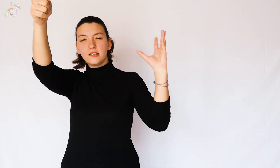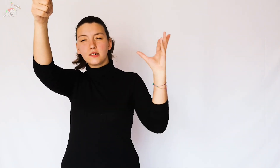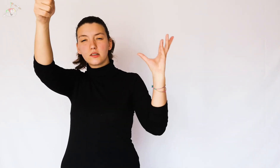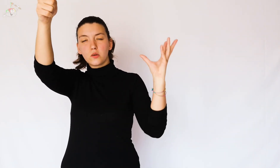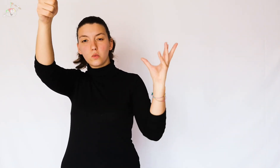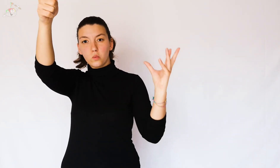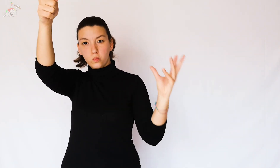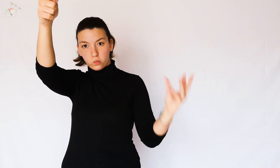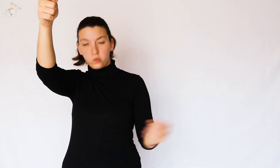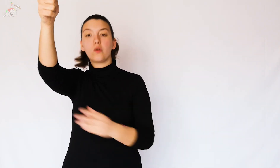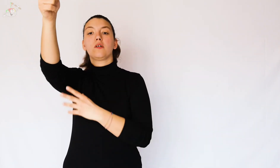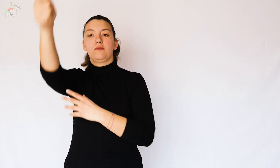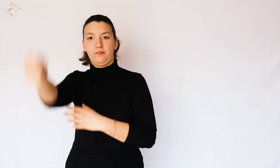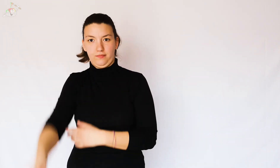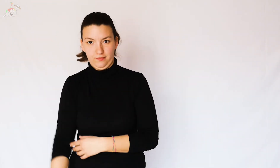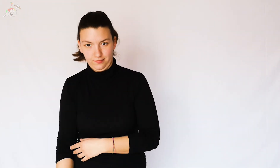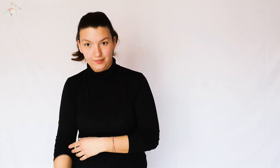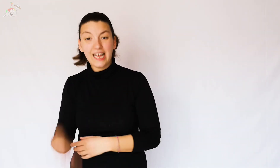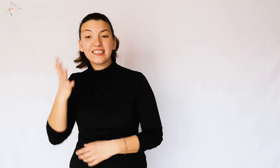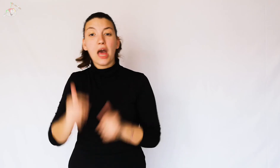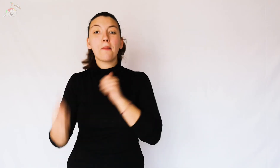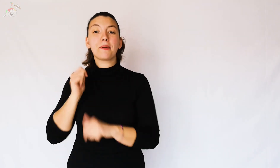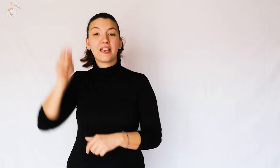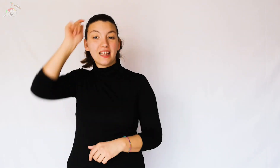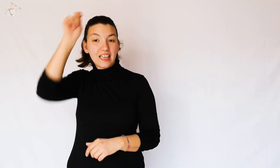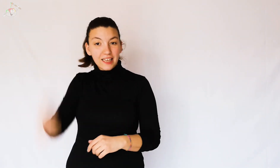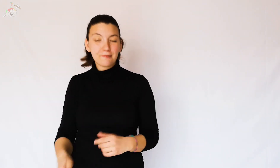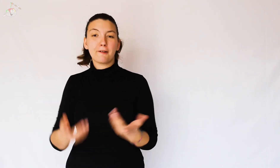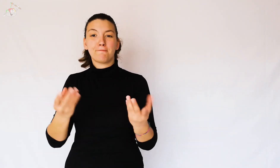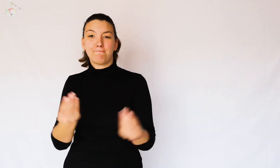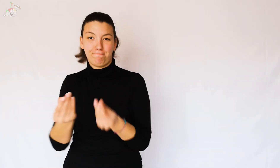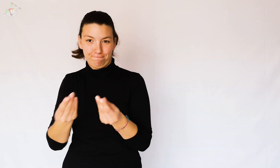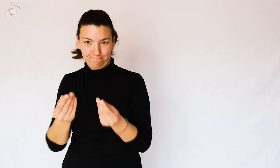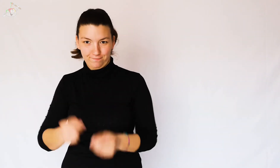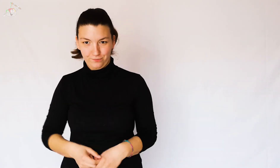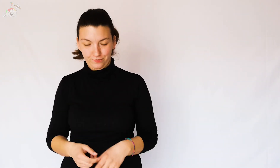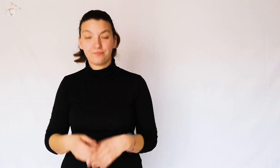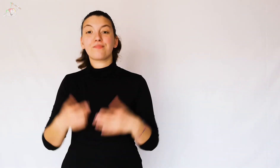when it fades she lowers her arm. It's not so good if he does it sooner.